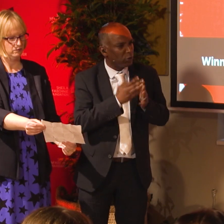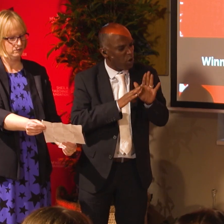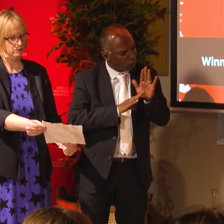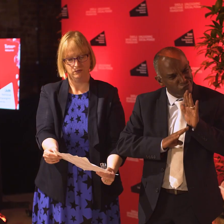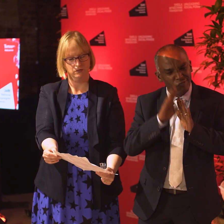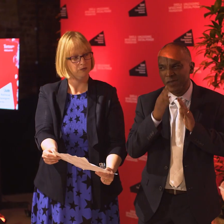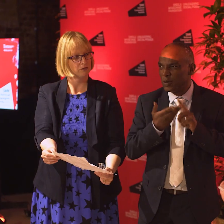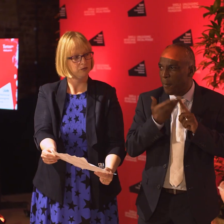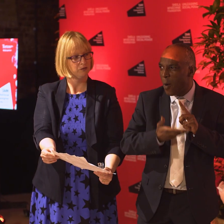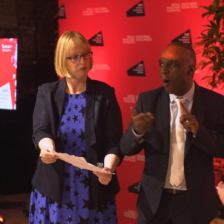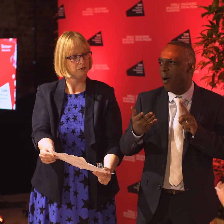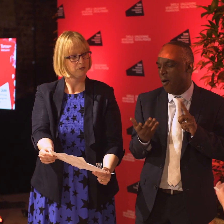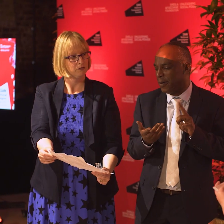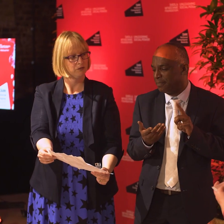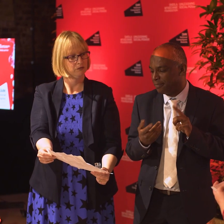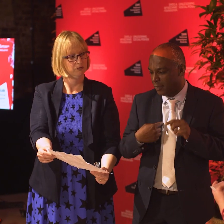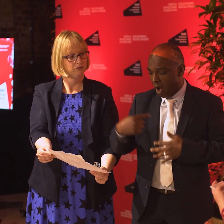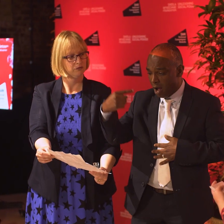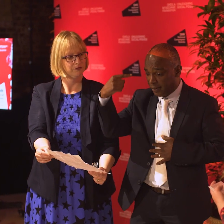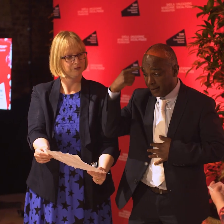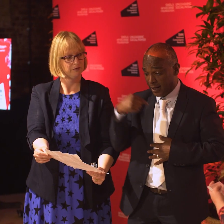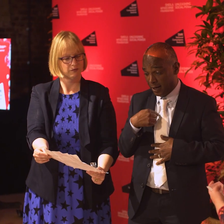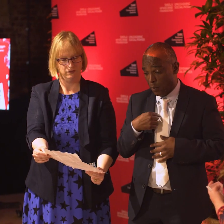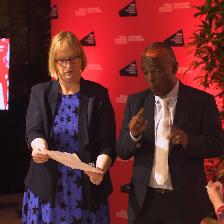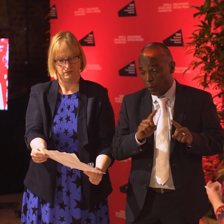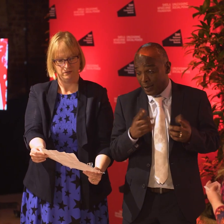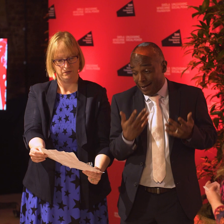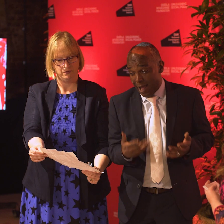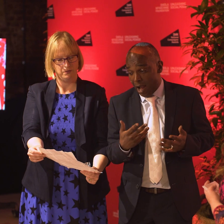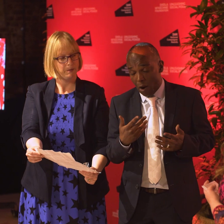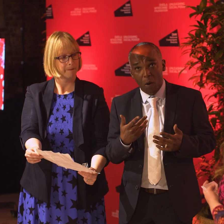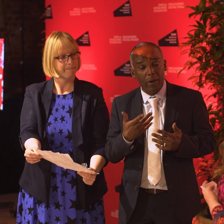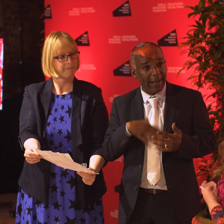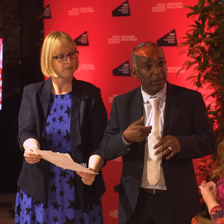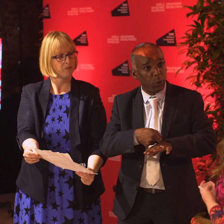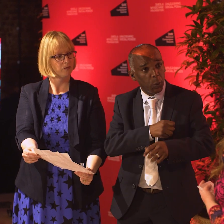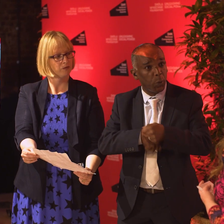and making sure that that thrives,